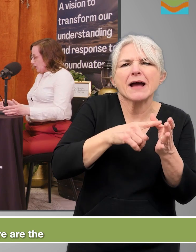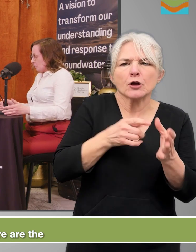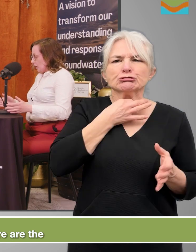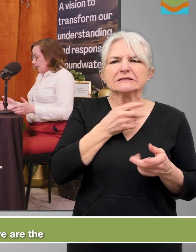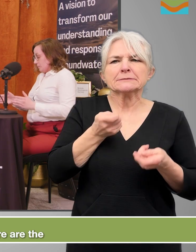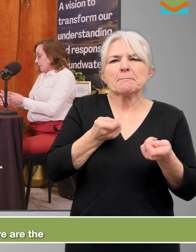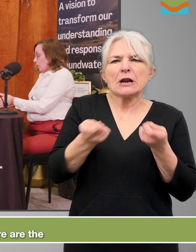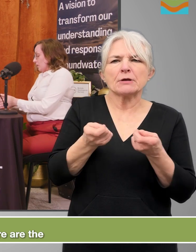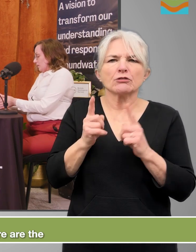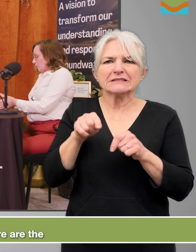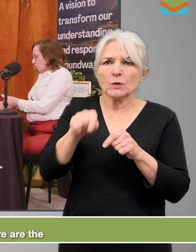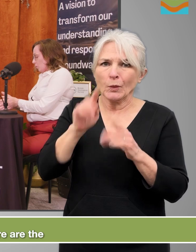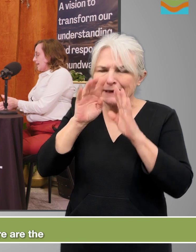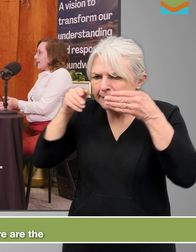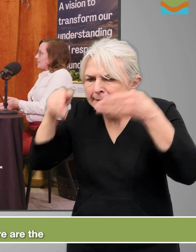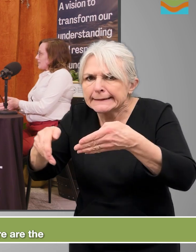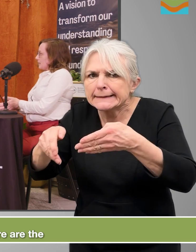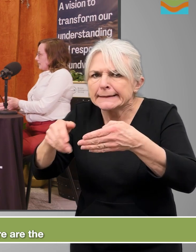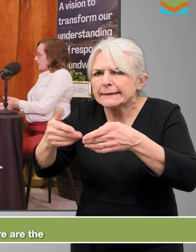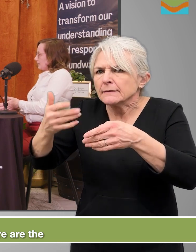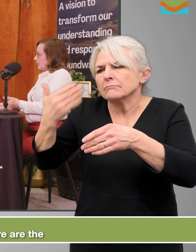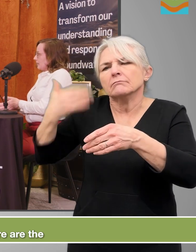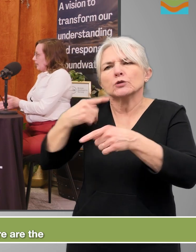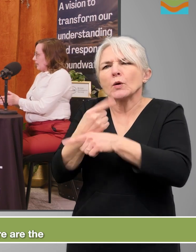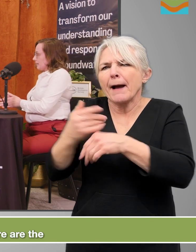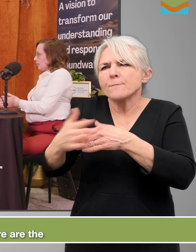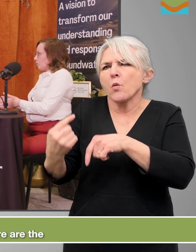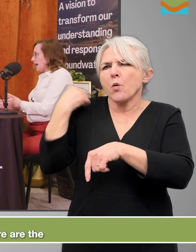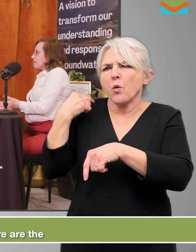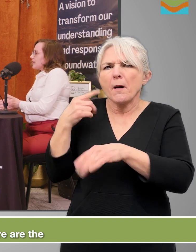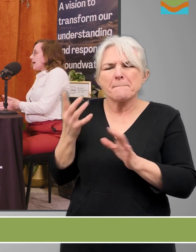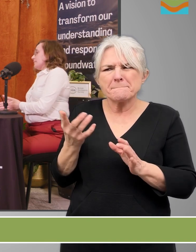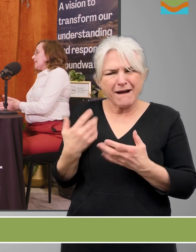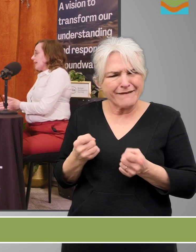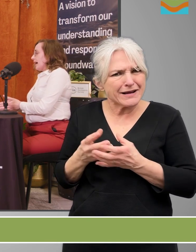but what we can discuss is where are the gaps in that?